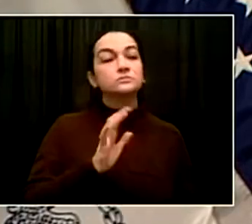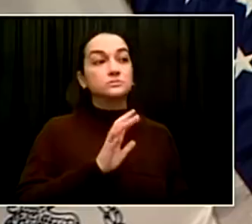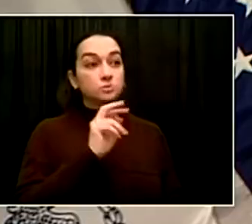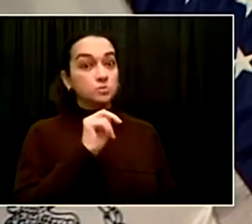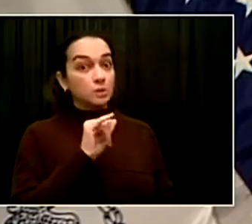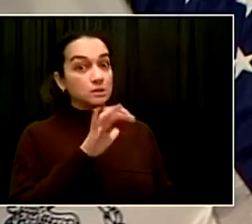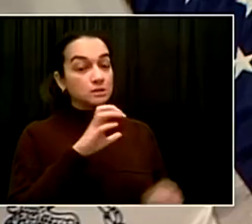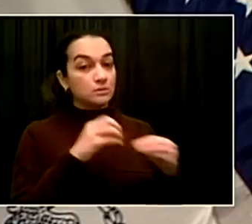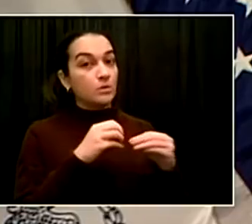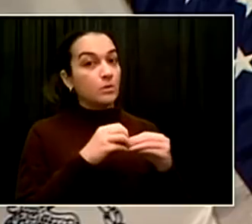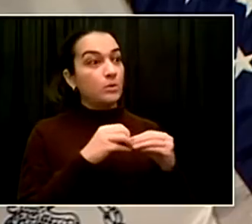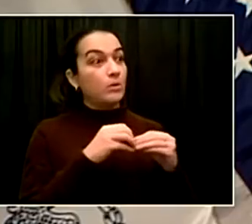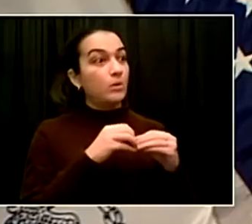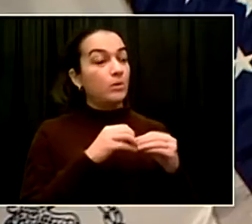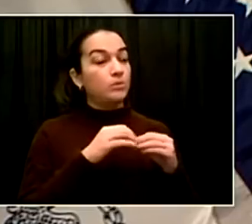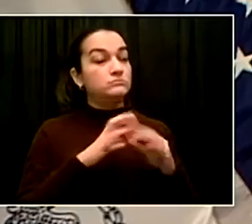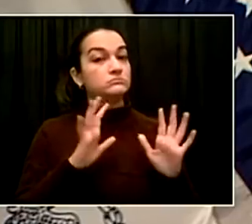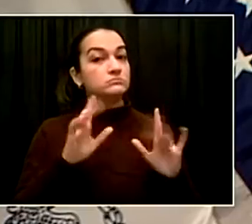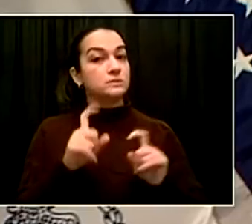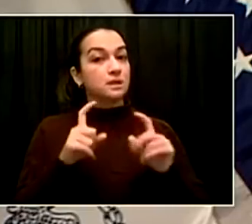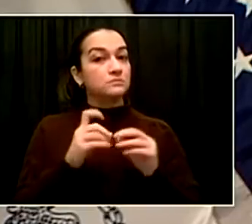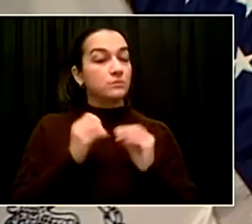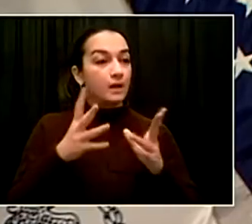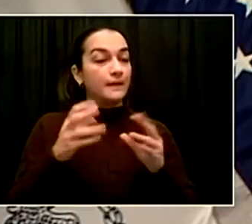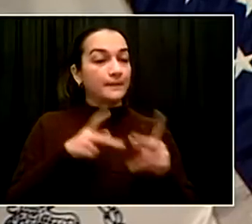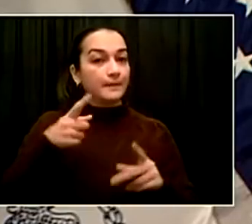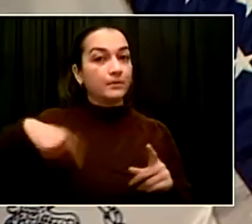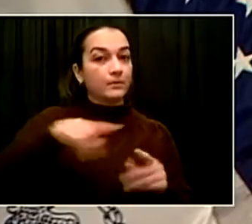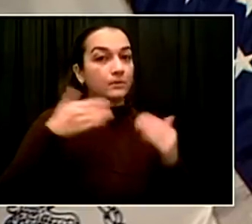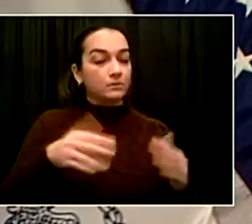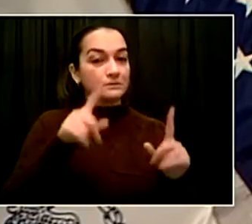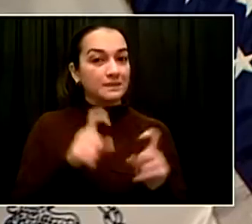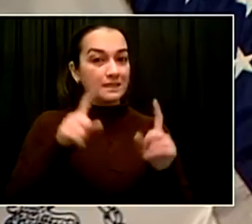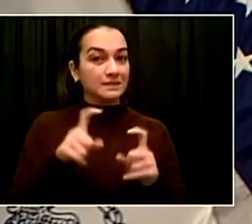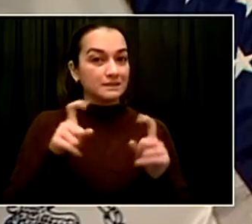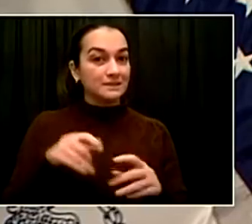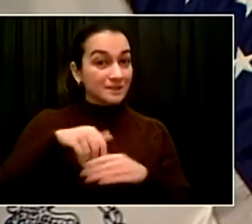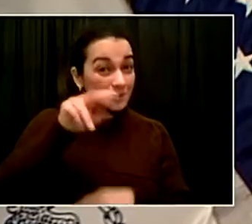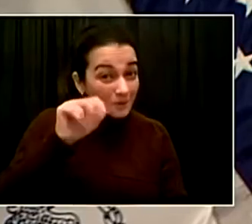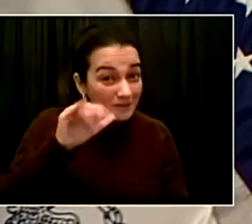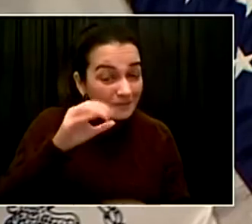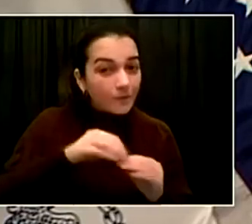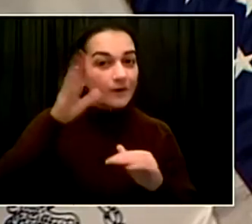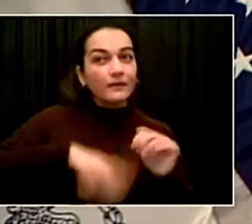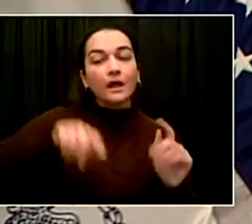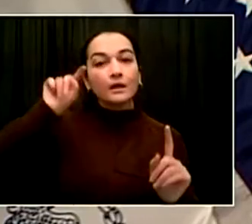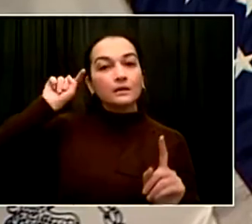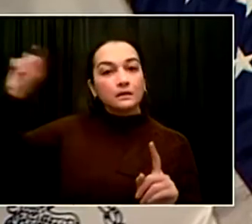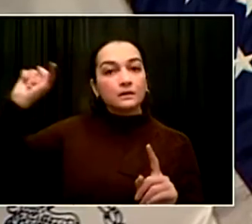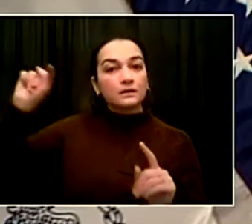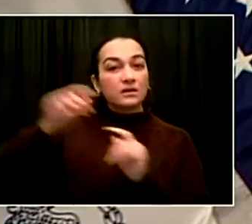OTHER COUNTRIES, YOU'RE COMPARING THE LEVEL WE HAVE IN NEW YORK CITY, WHICH OBVIOUSLY,